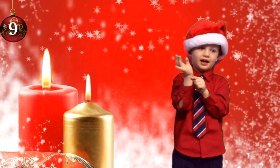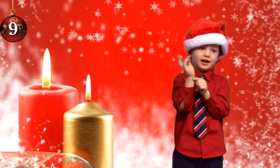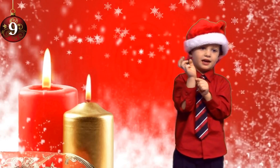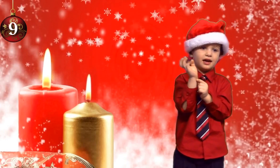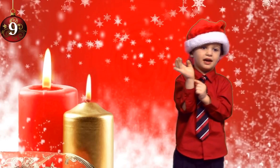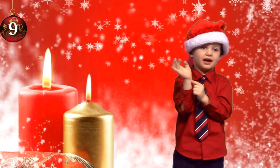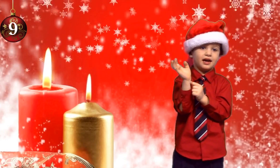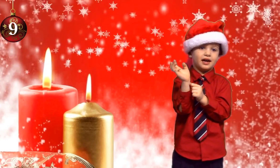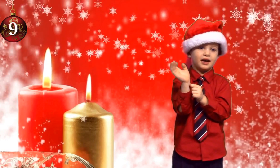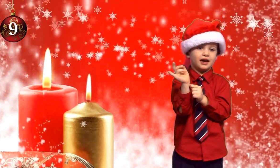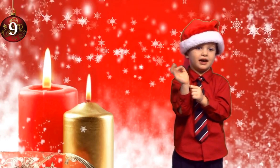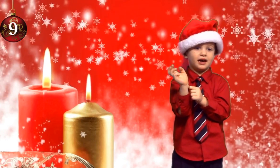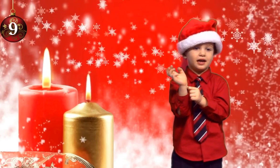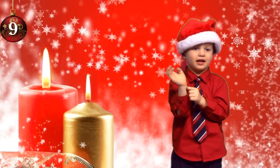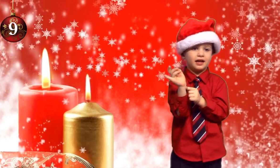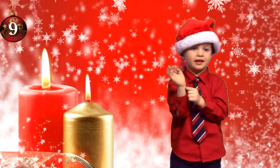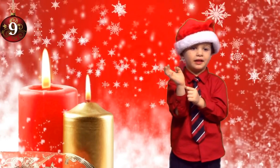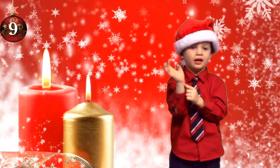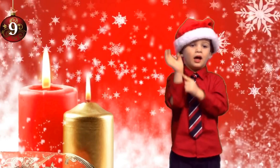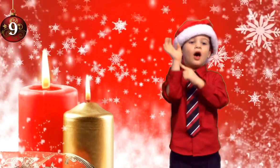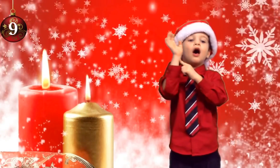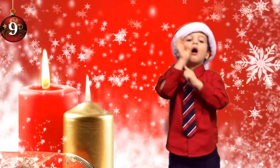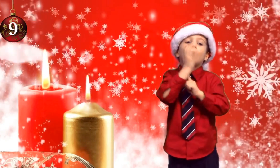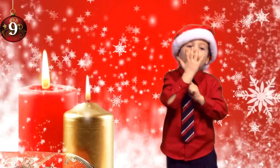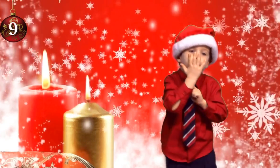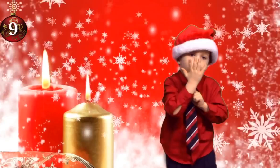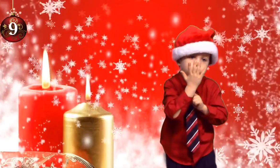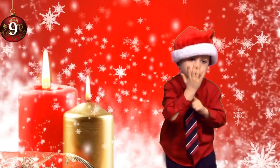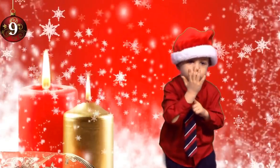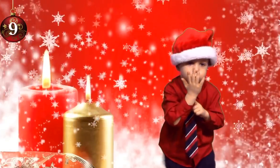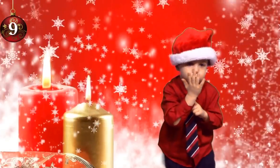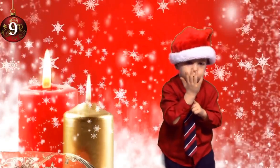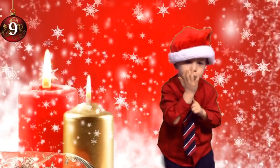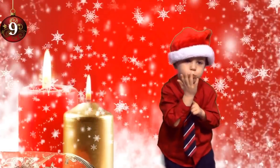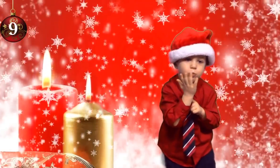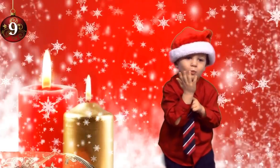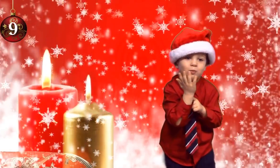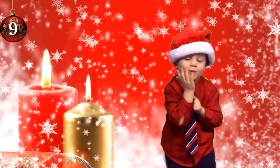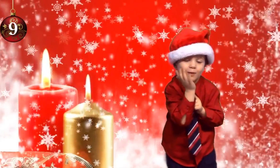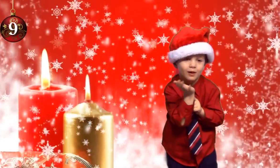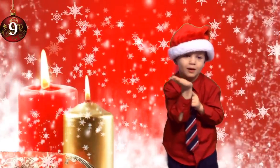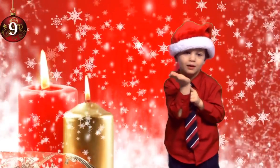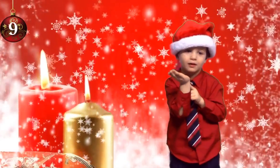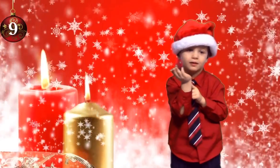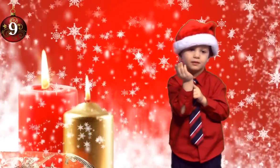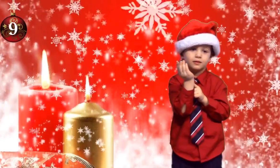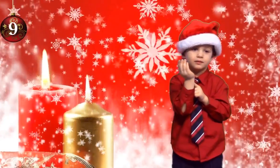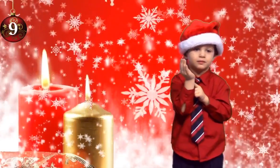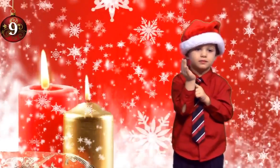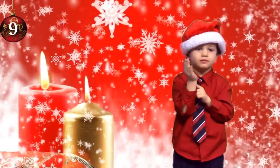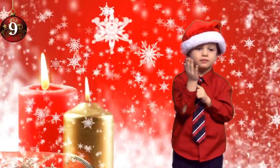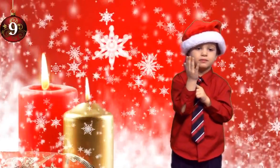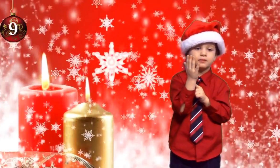CANDLE